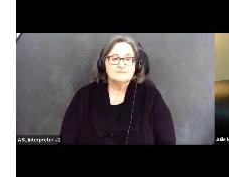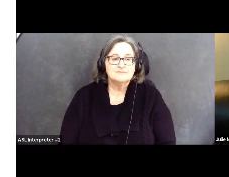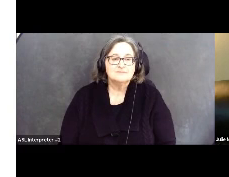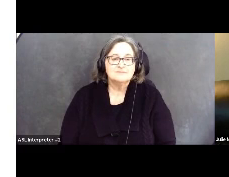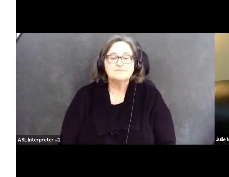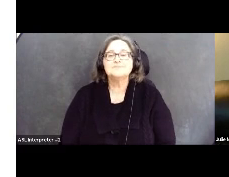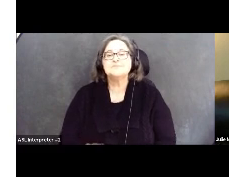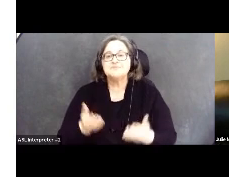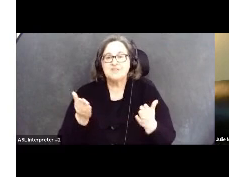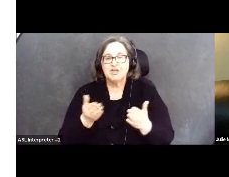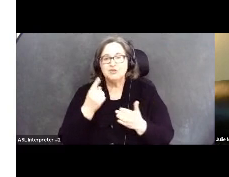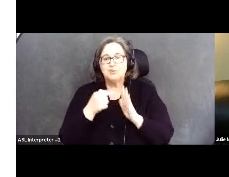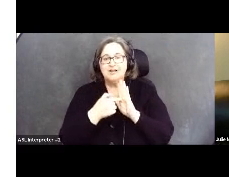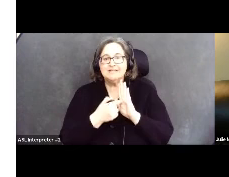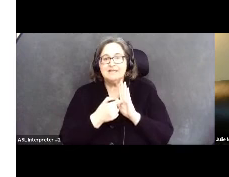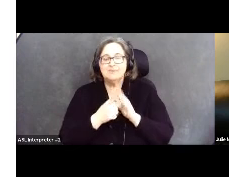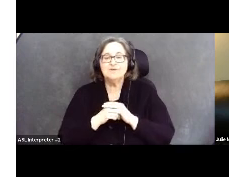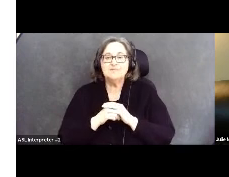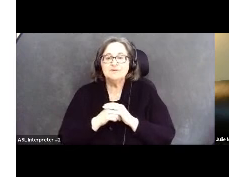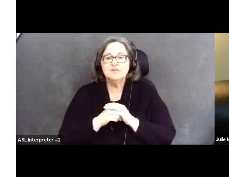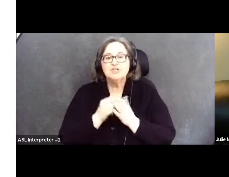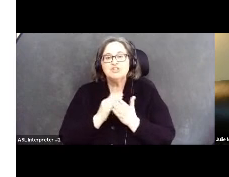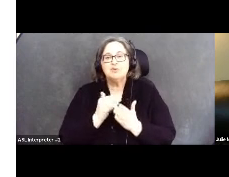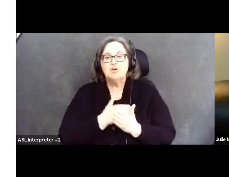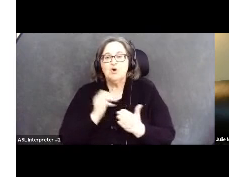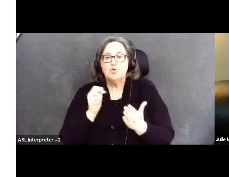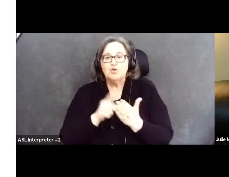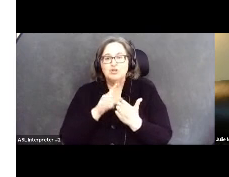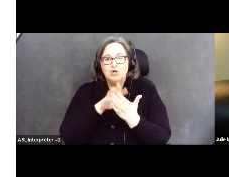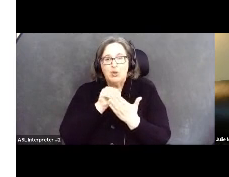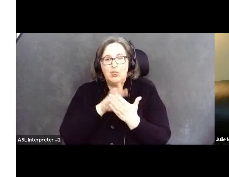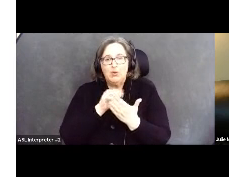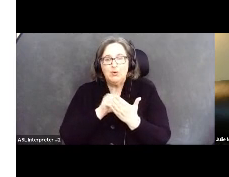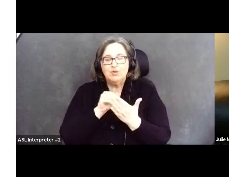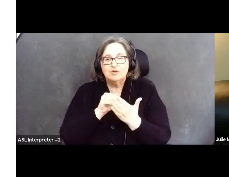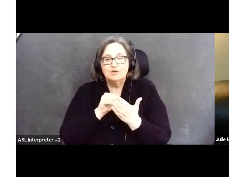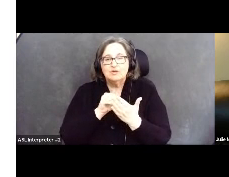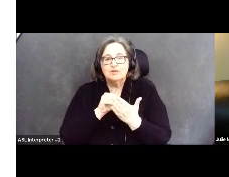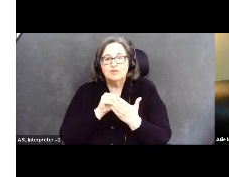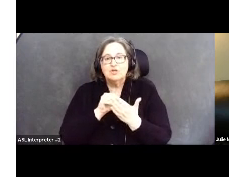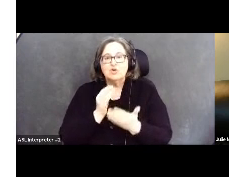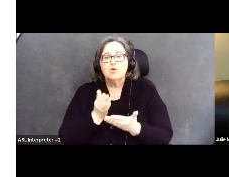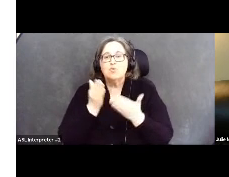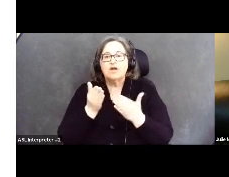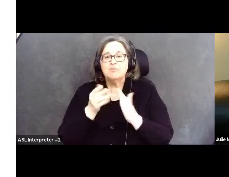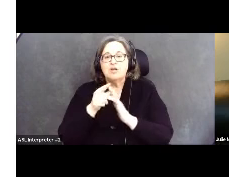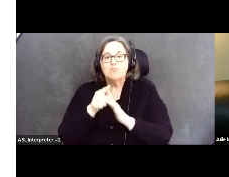So here's just one example. Some of our Return to Learn recommended protocol that's come out of